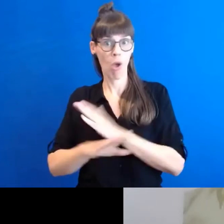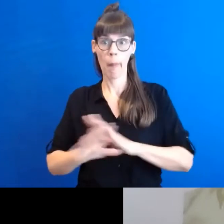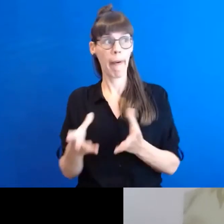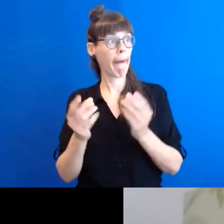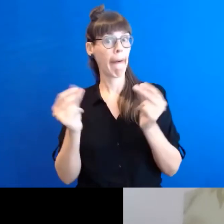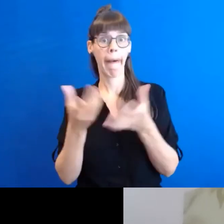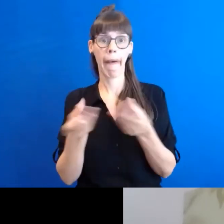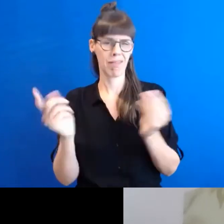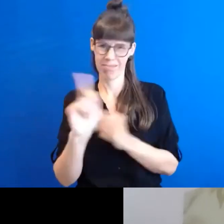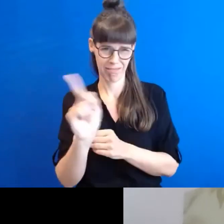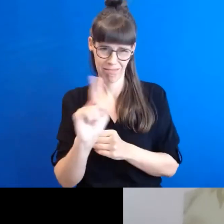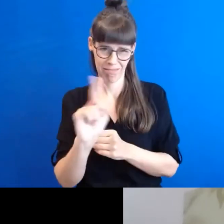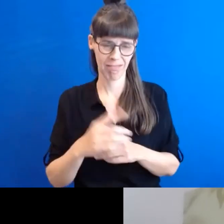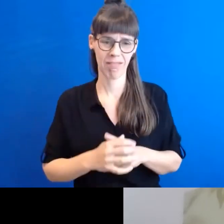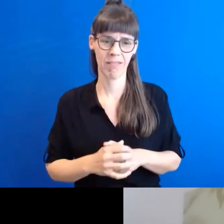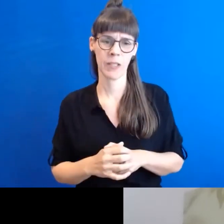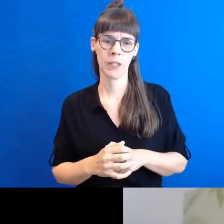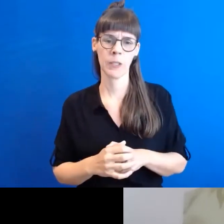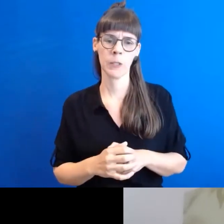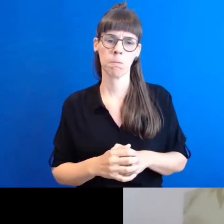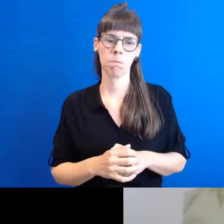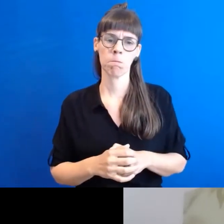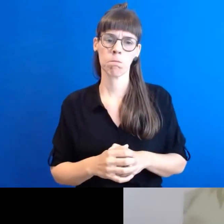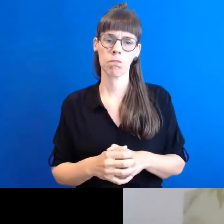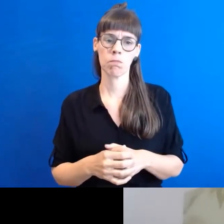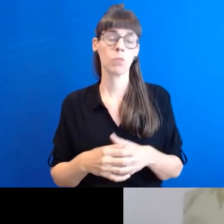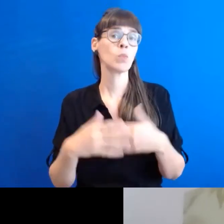, discrimination on the basis of disabilities were still consistent